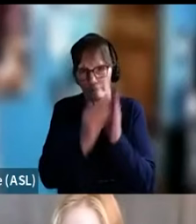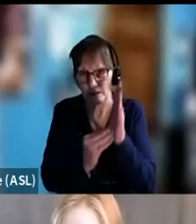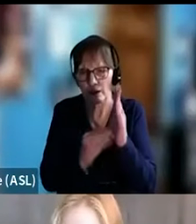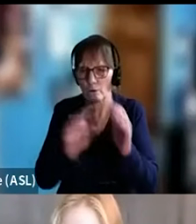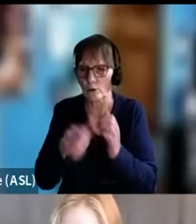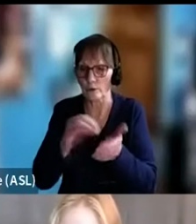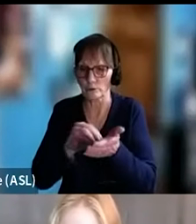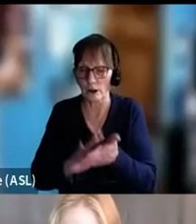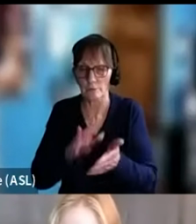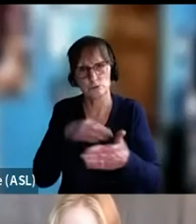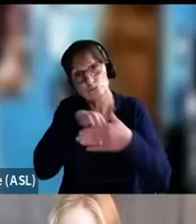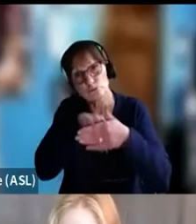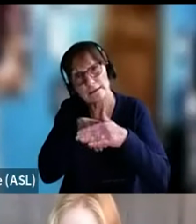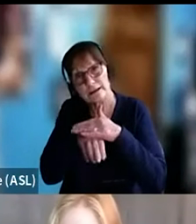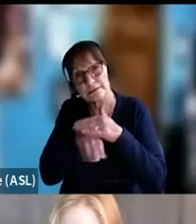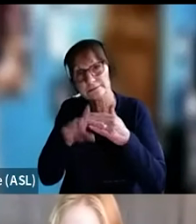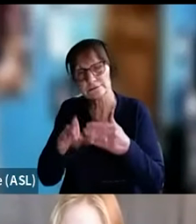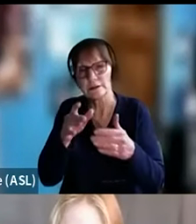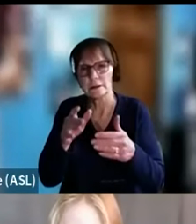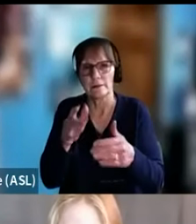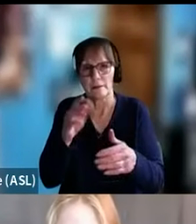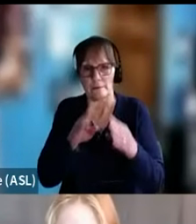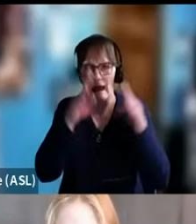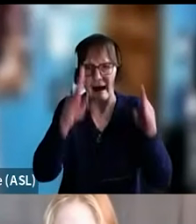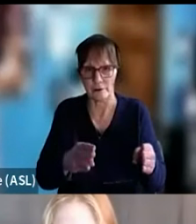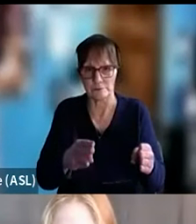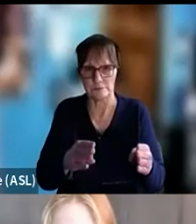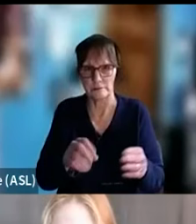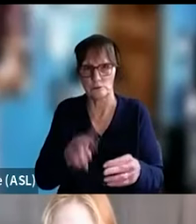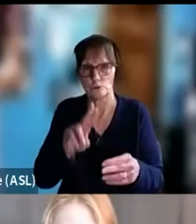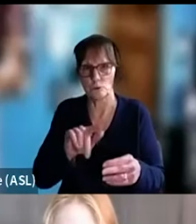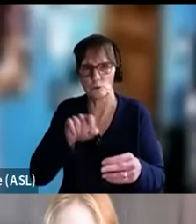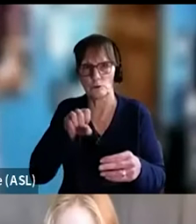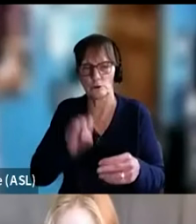in order to access subsidized housing units or voucher programs.